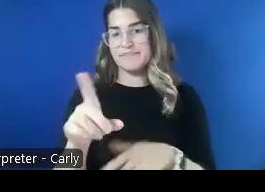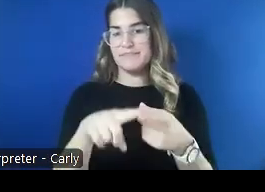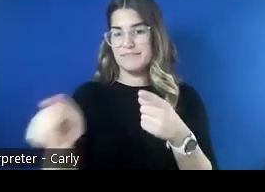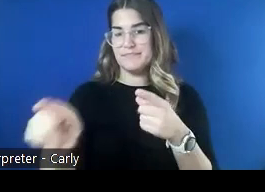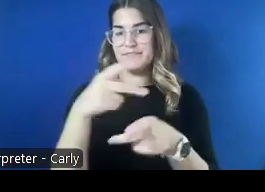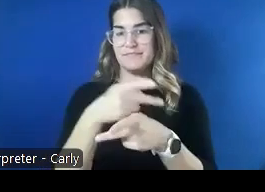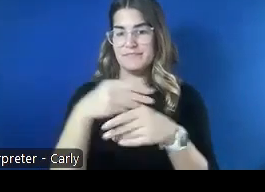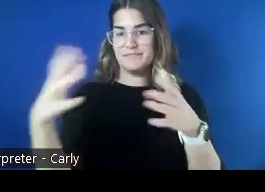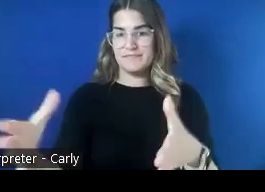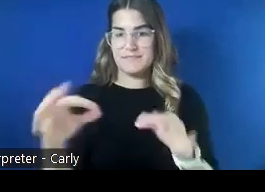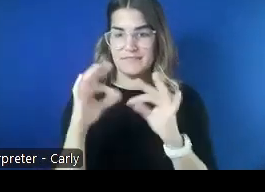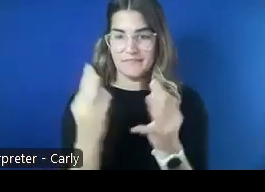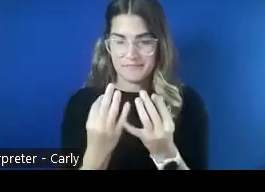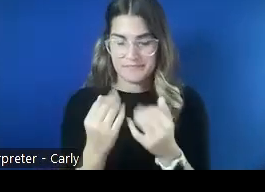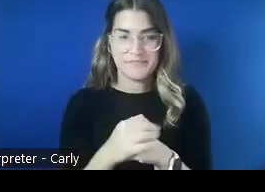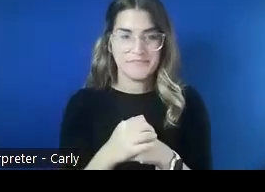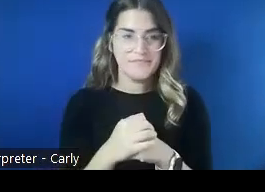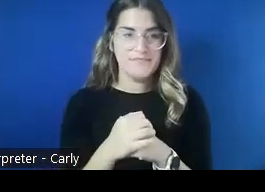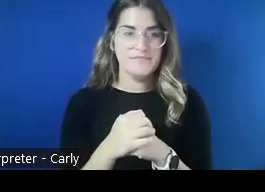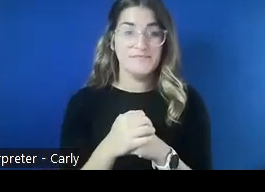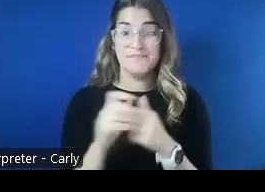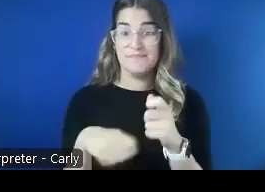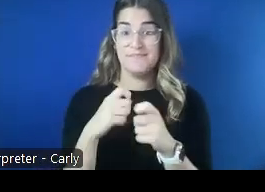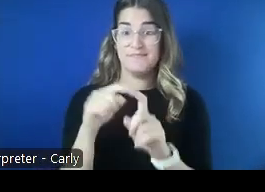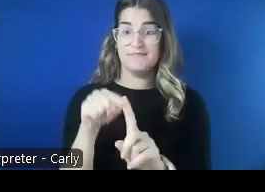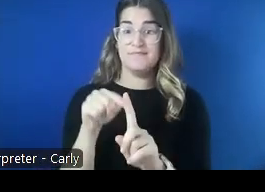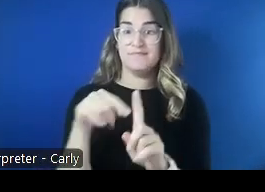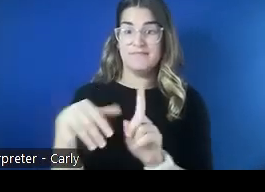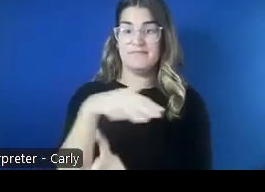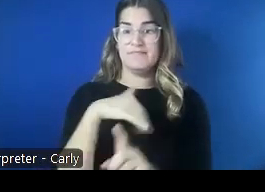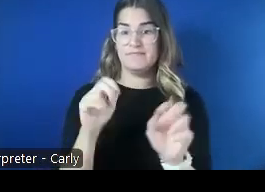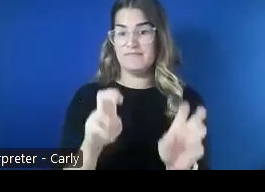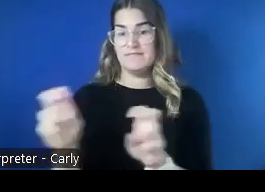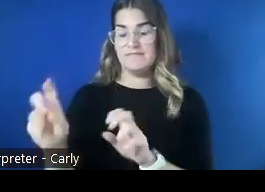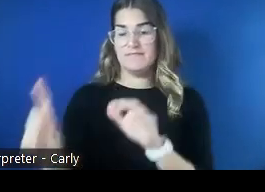families uh particularly around those issues that come up when you've got a new ba somebody hands